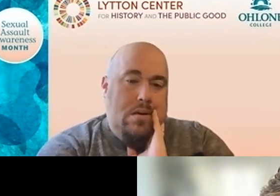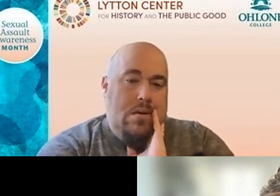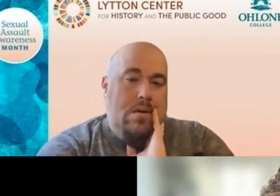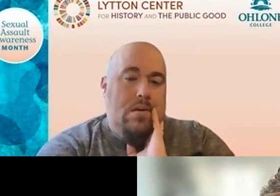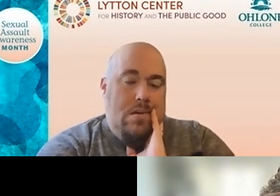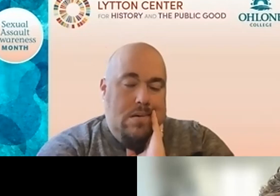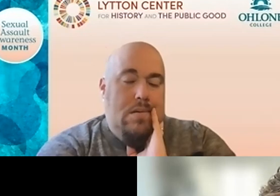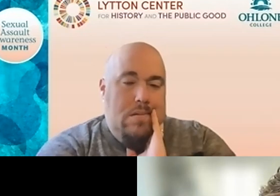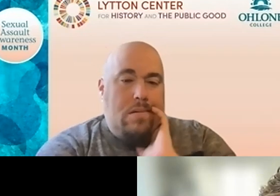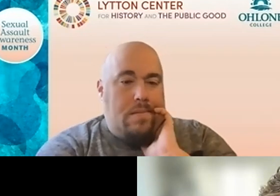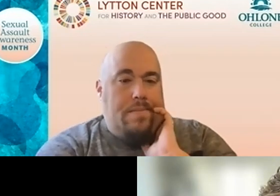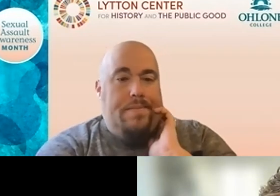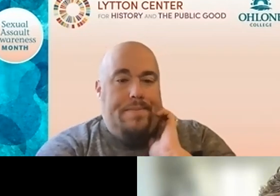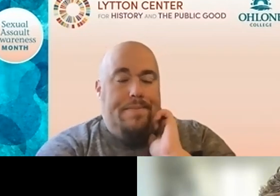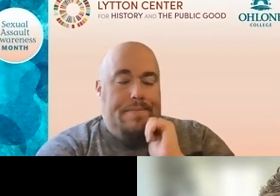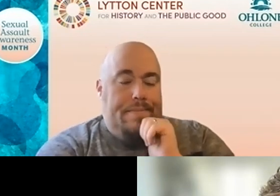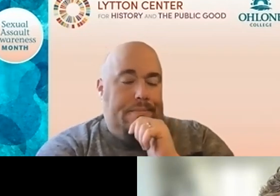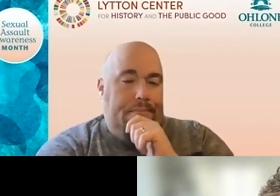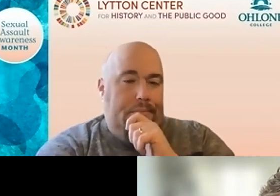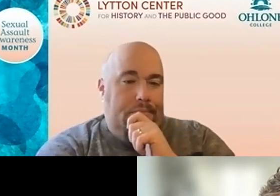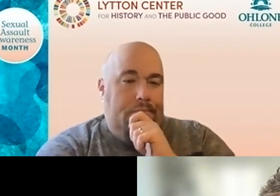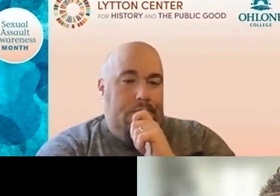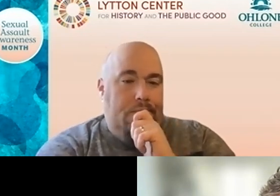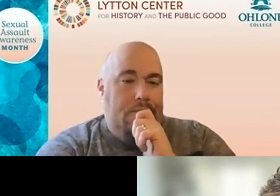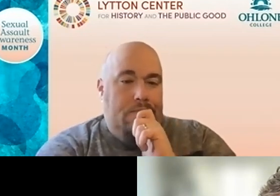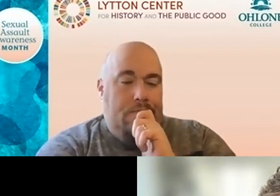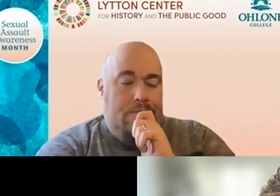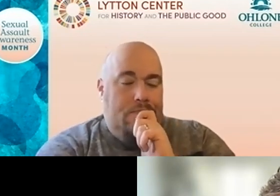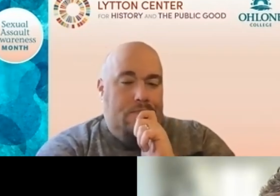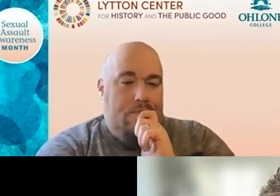And so, in that way, there is a mechanism